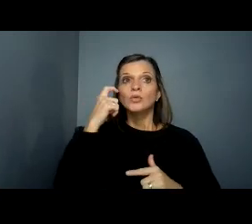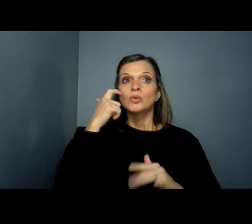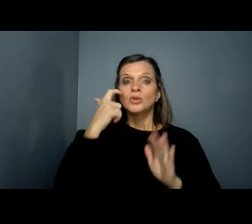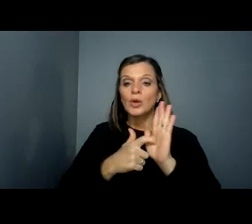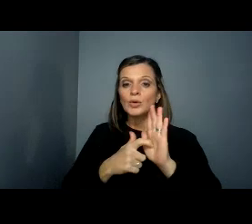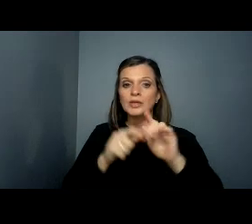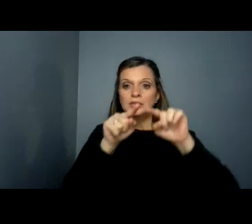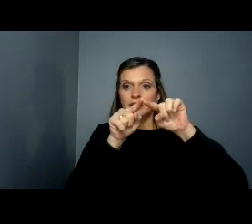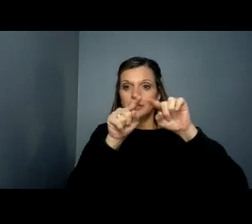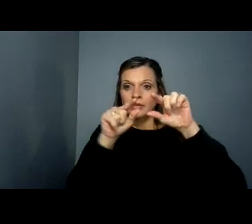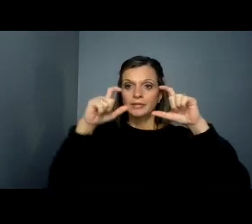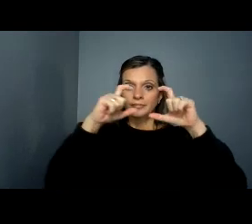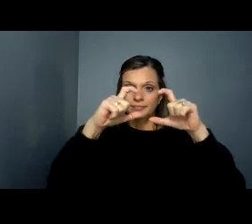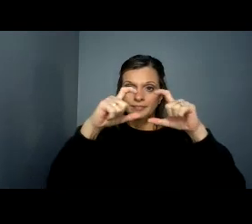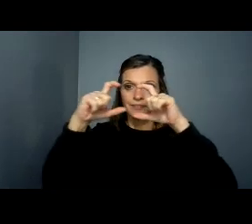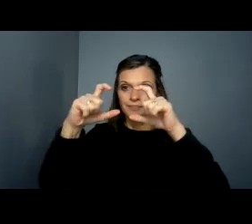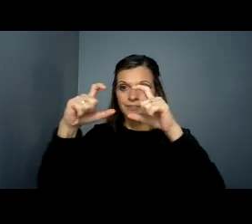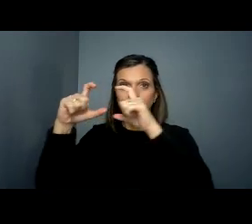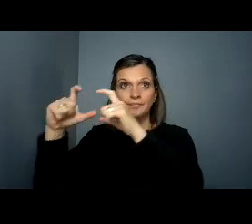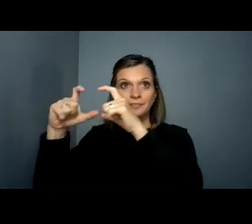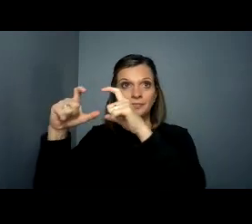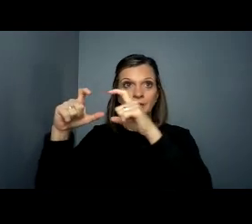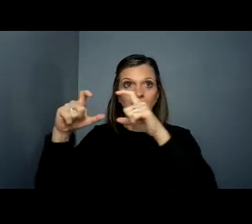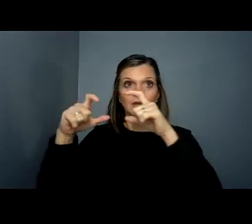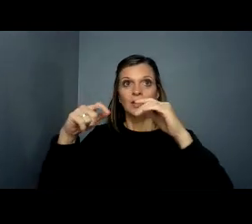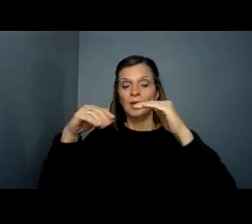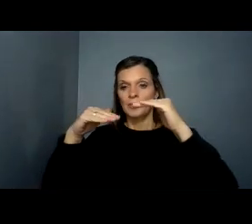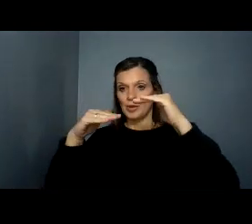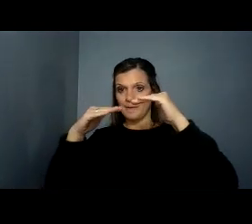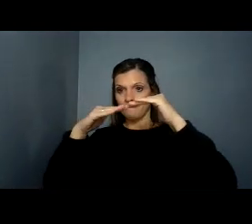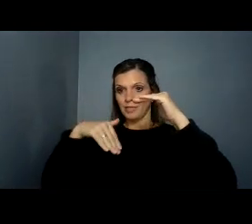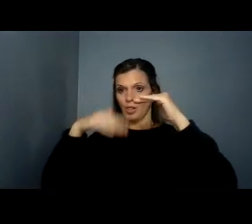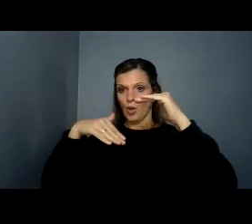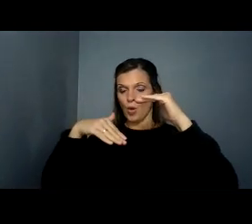Are. Below the hearing within normal limits.